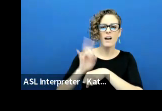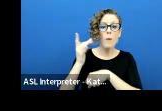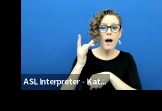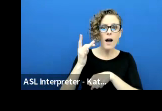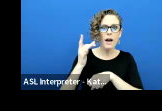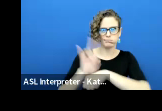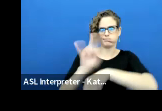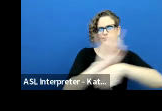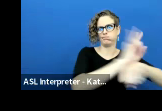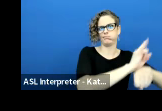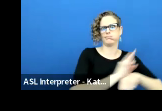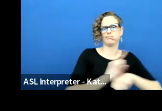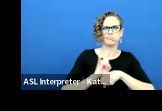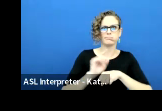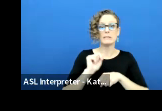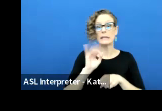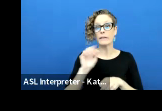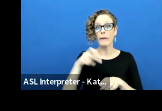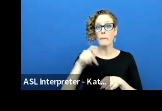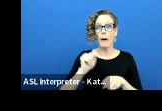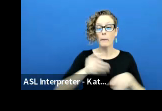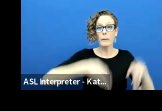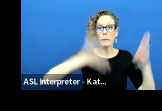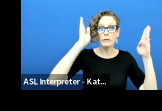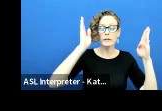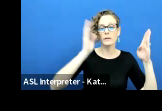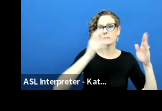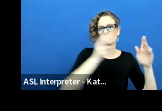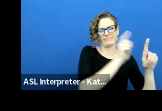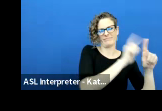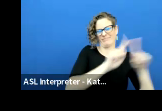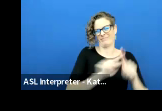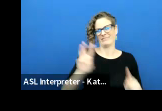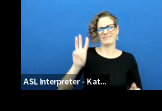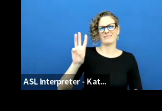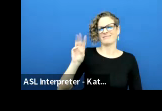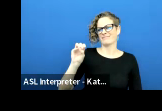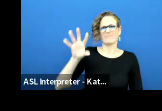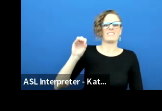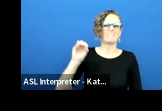if you live in a multi-tenident building there might be 50 or 60 different Wi-Fi networks and so